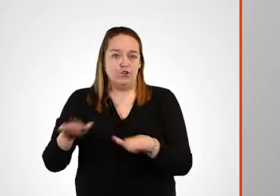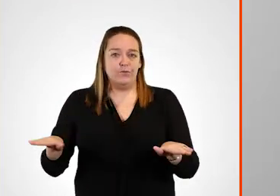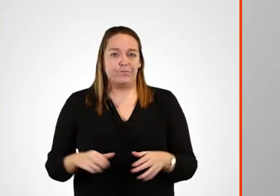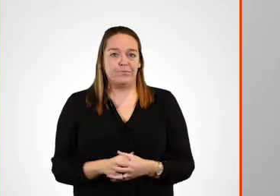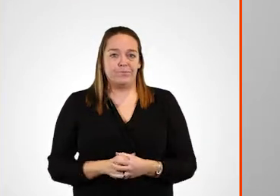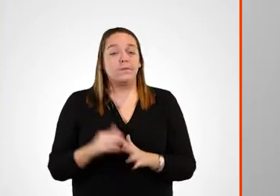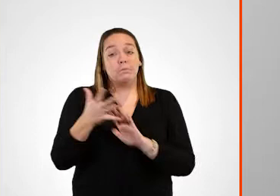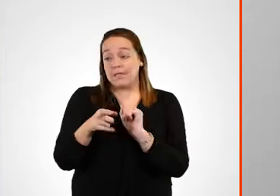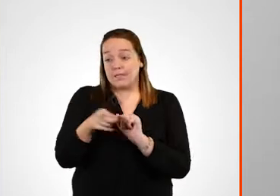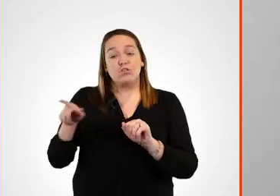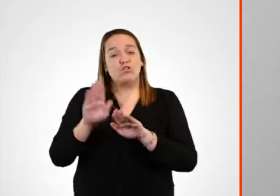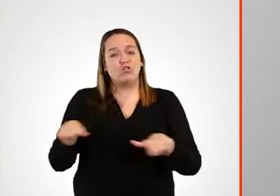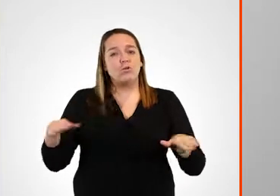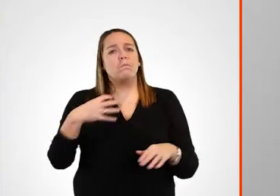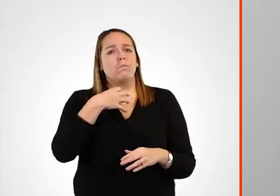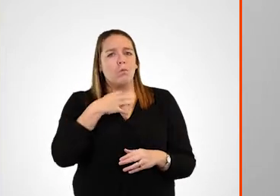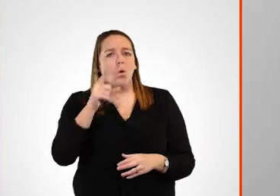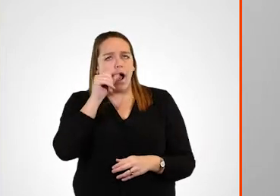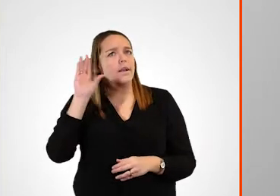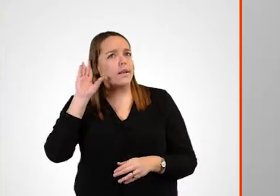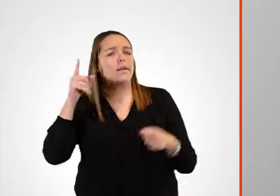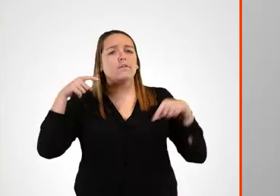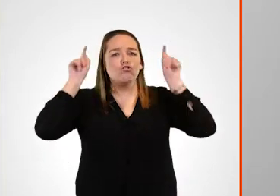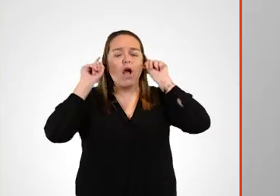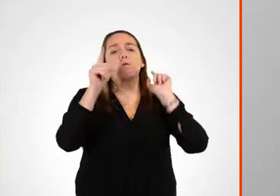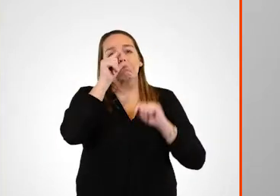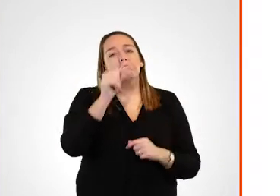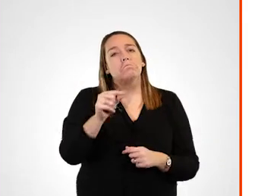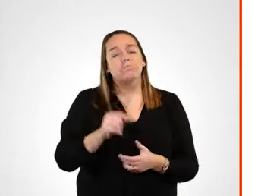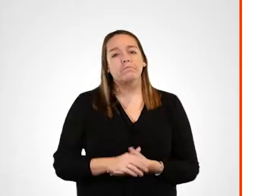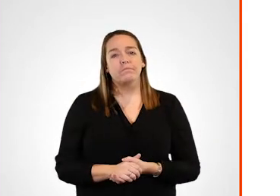These are kids who have more usable hearing and benefit from hearing aids.